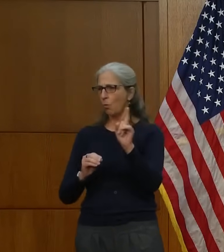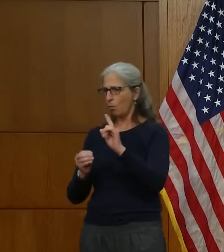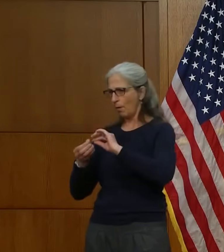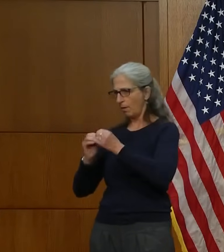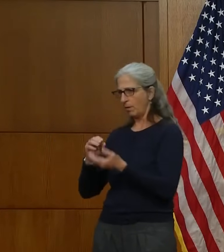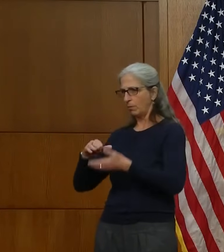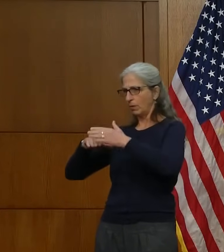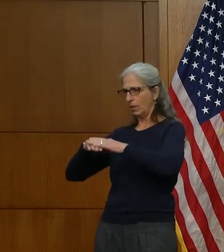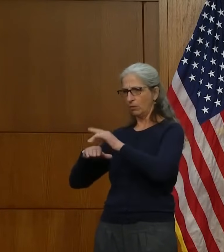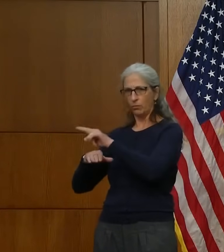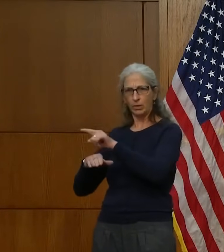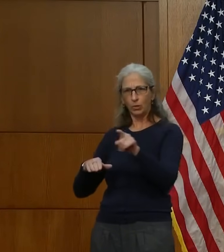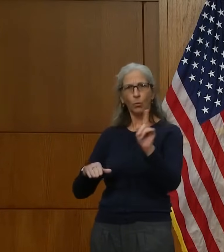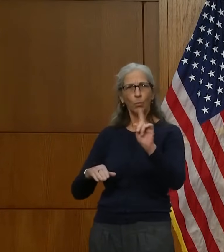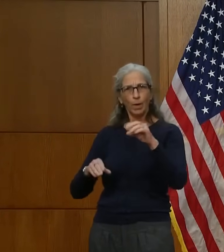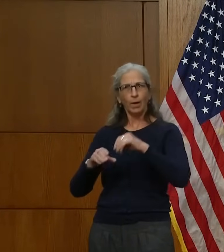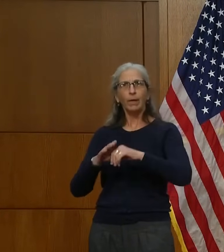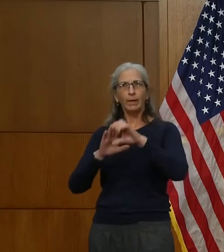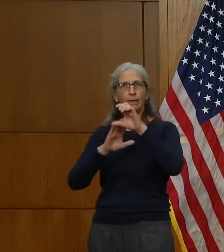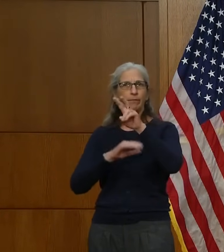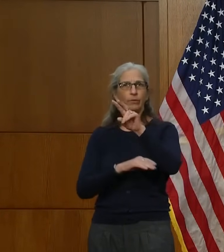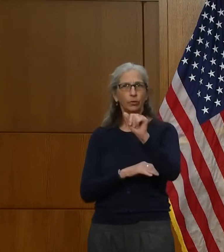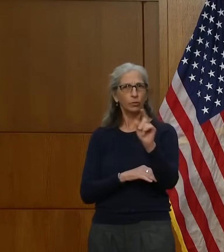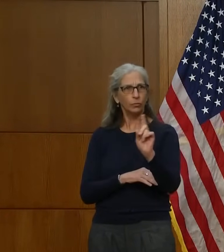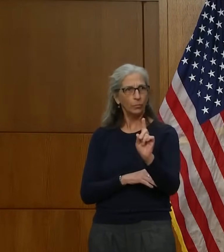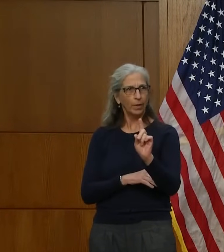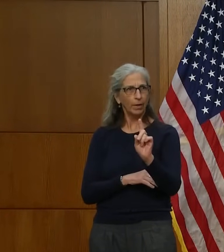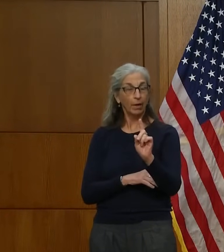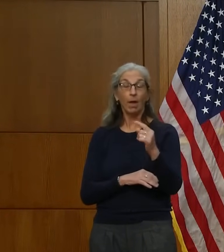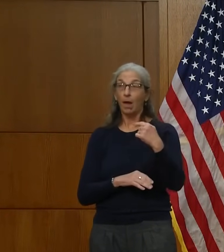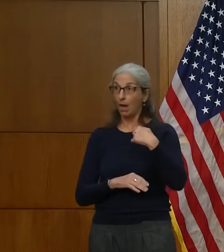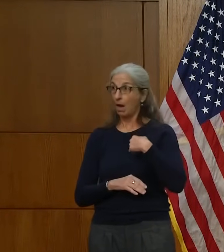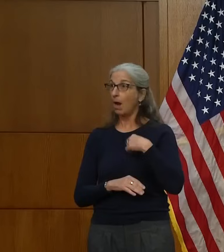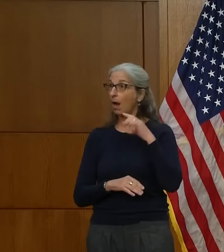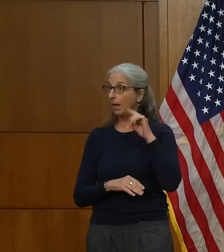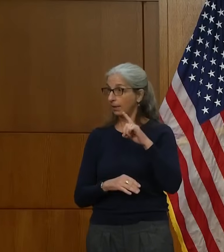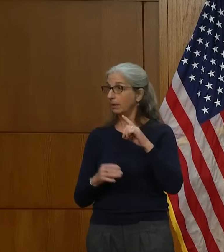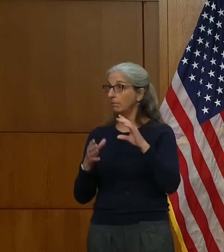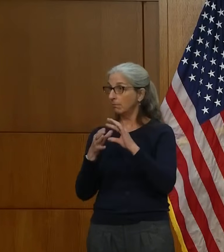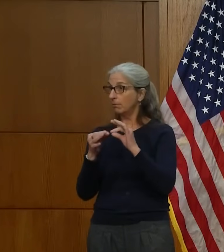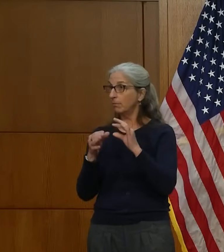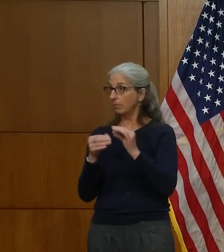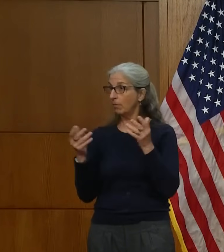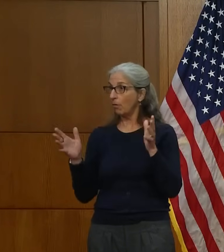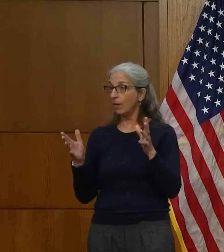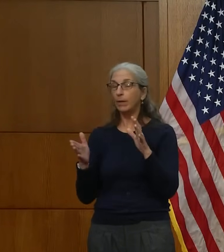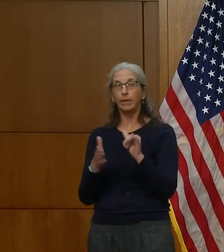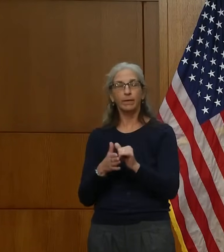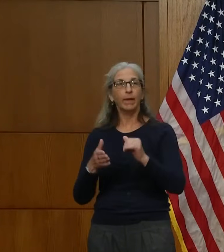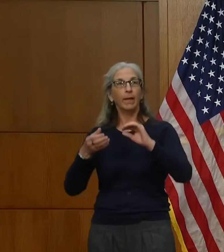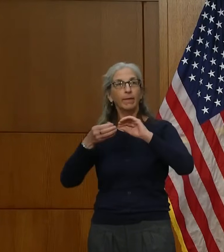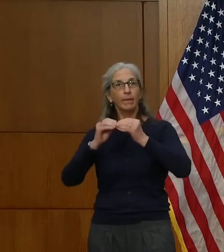FIRST STEP IS WHAT WHAT'S CAUSING THE RISES IN NUMBERS? WHERE ARE WE SEEING THOSE IN THE COMMONWEALTH? AND AS I